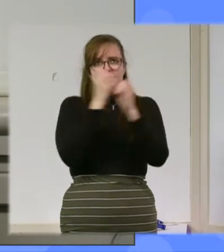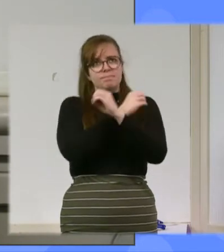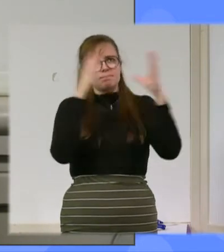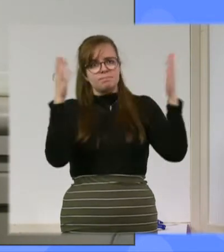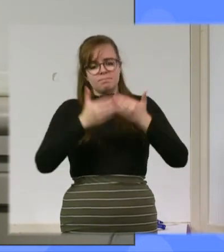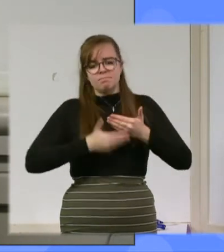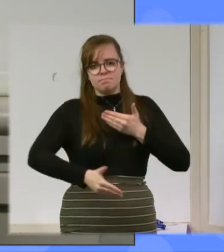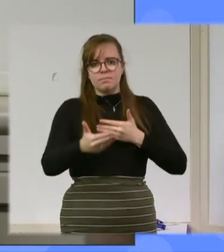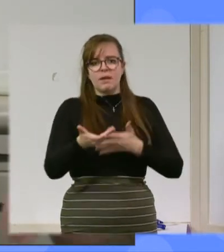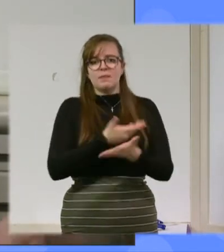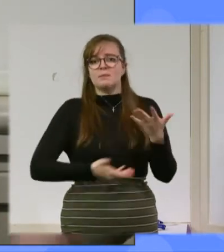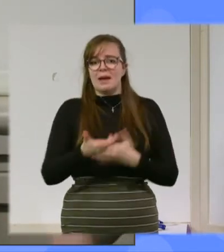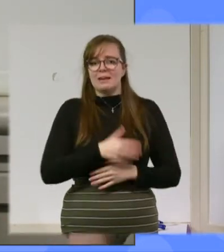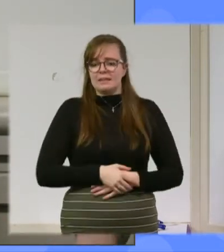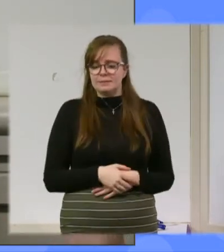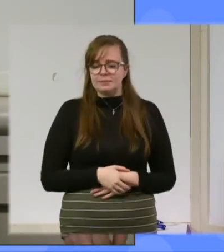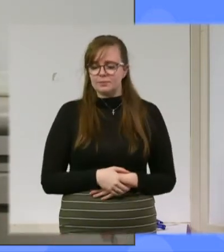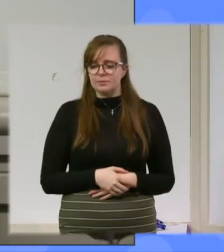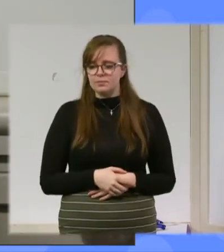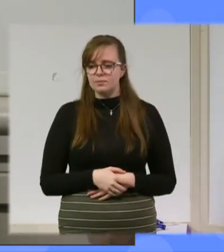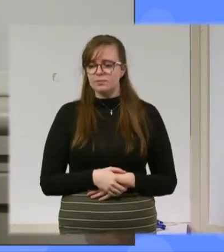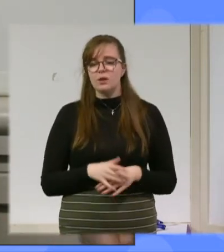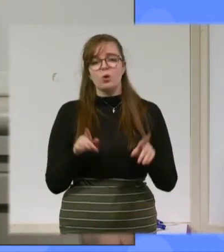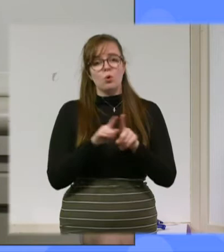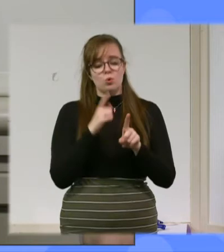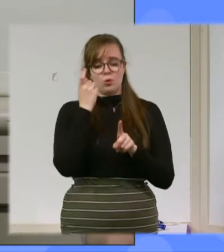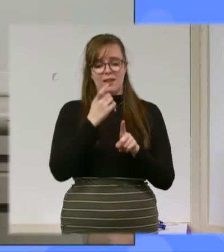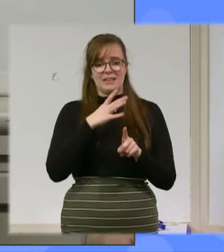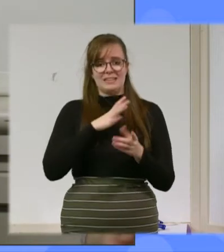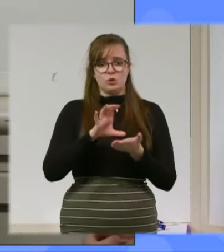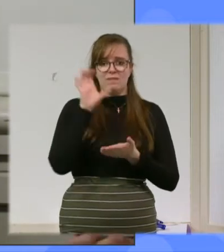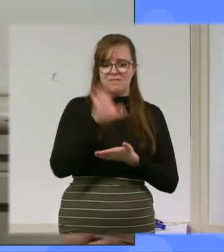the debate I also think that there needs to be investment in comprehensive child